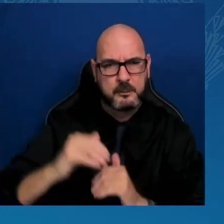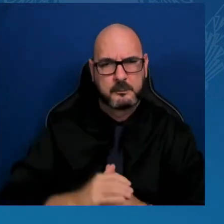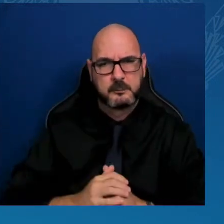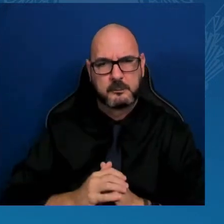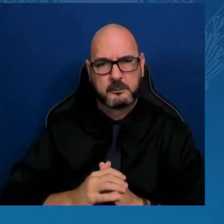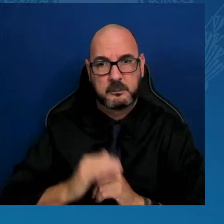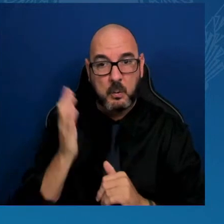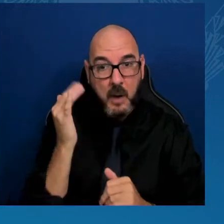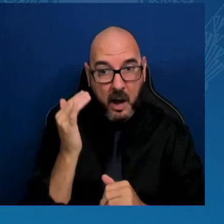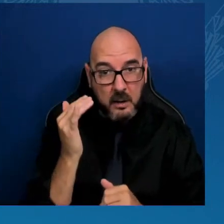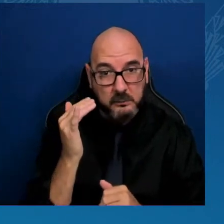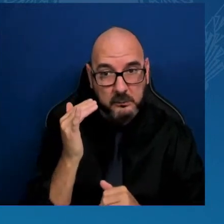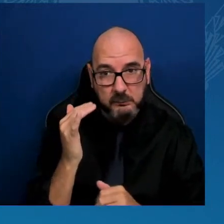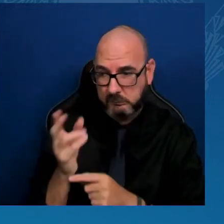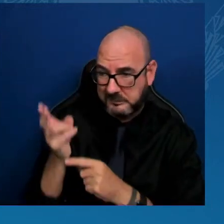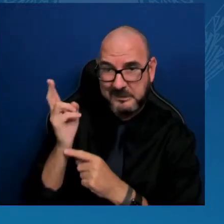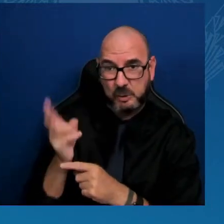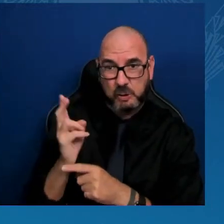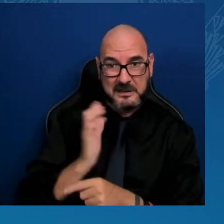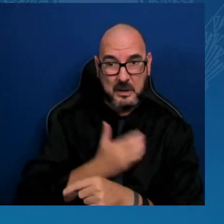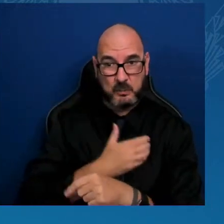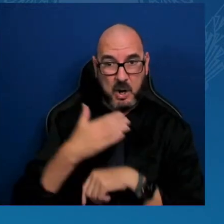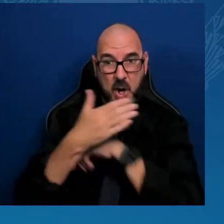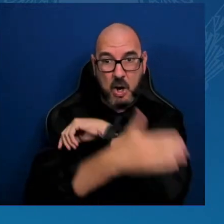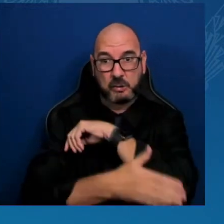and the history of this church tells us: